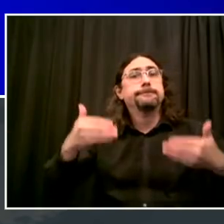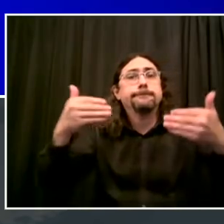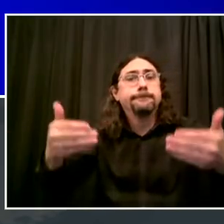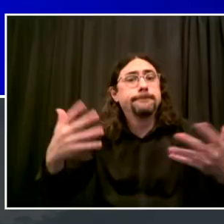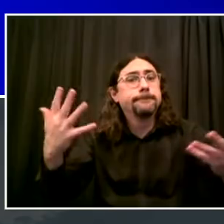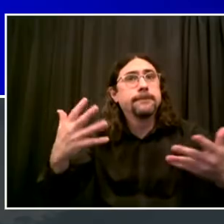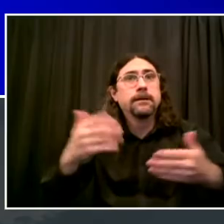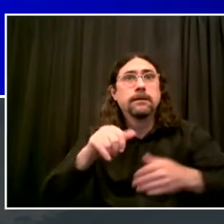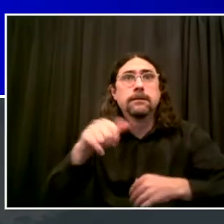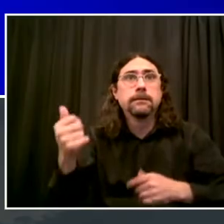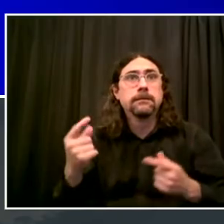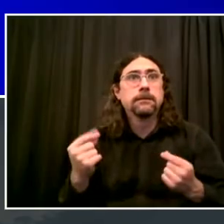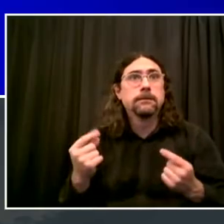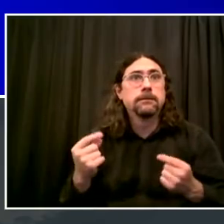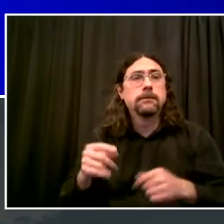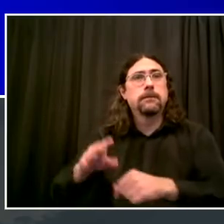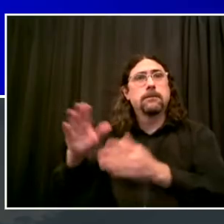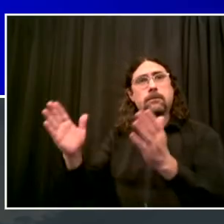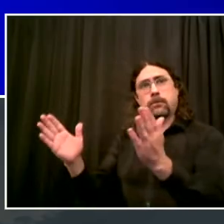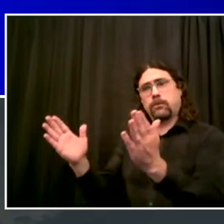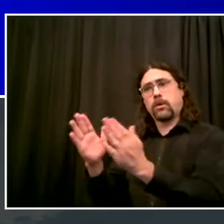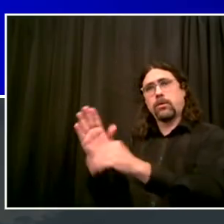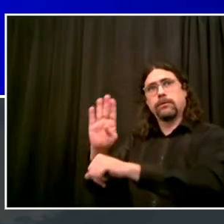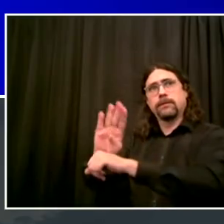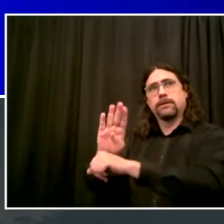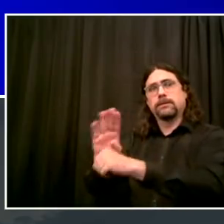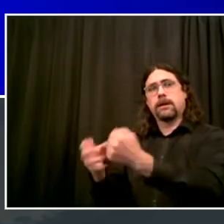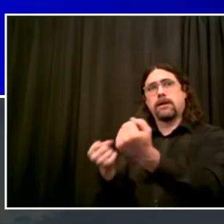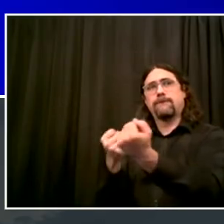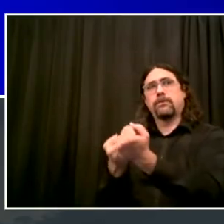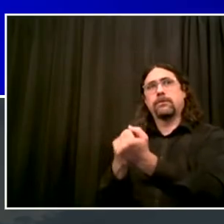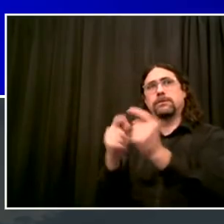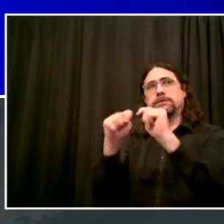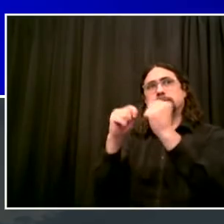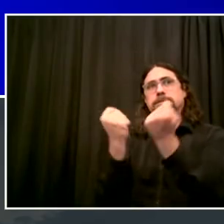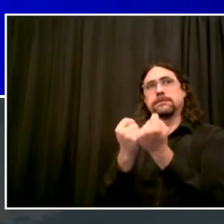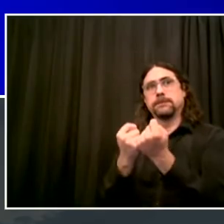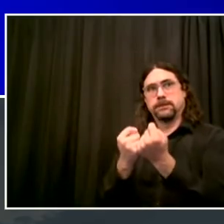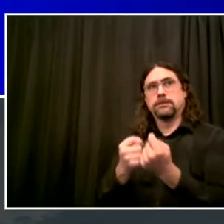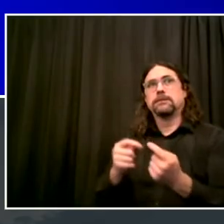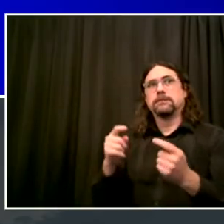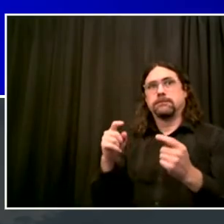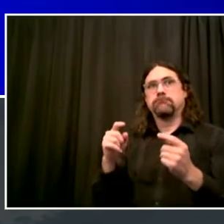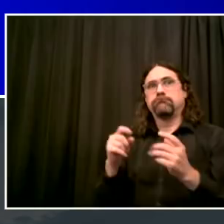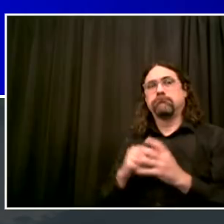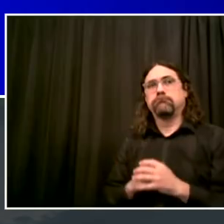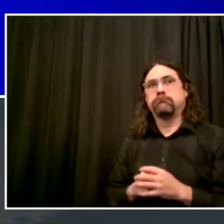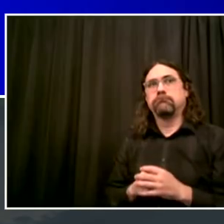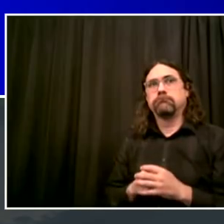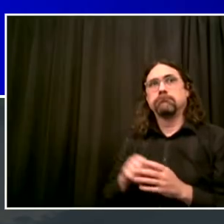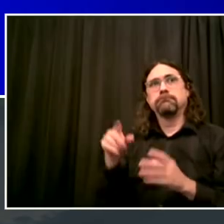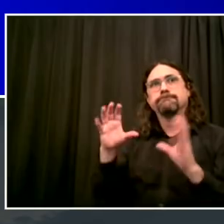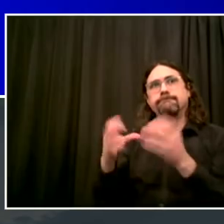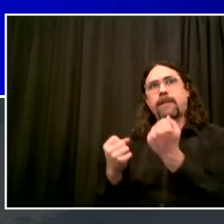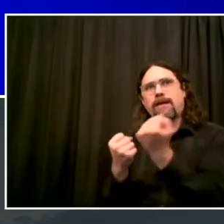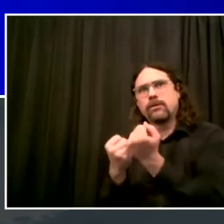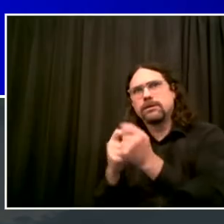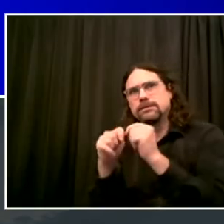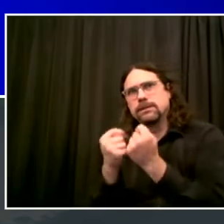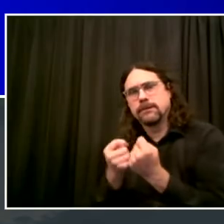COURSE CALL 311 TO GET HELP WITH RESTRTA. THIRD, WE HAVE A